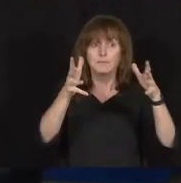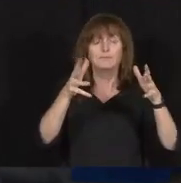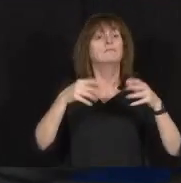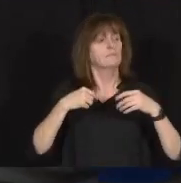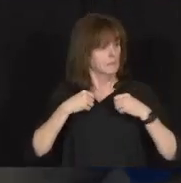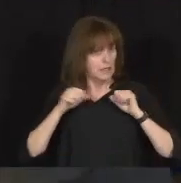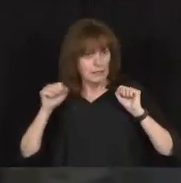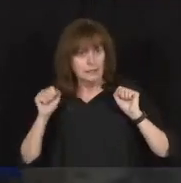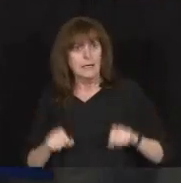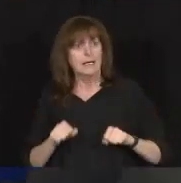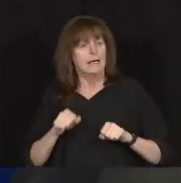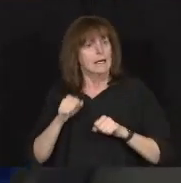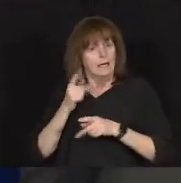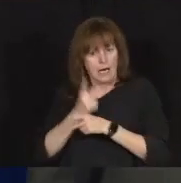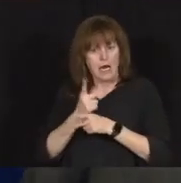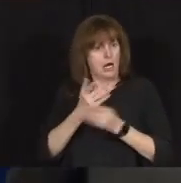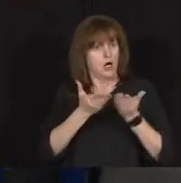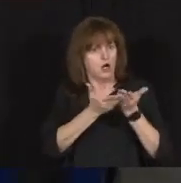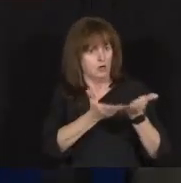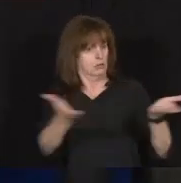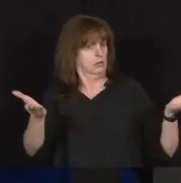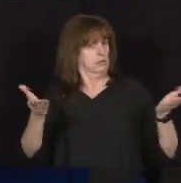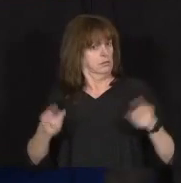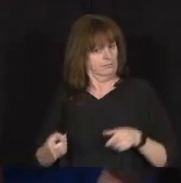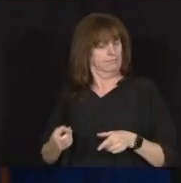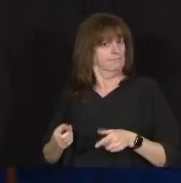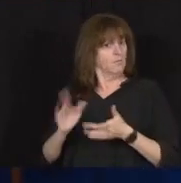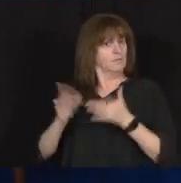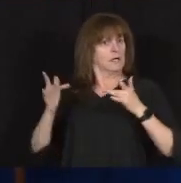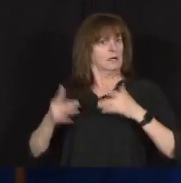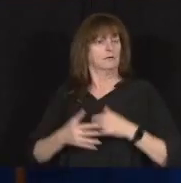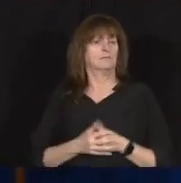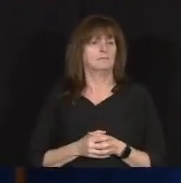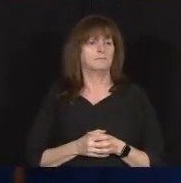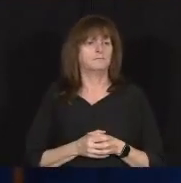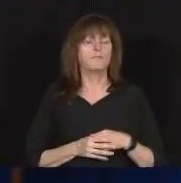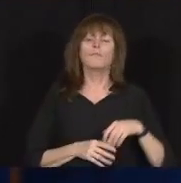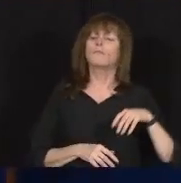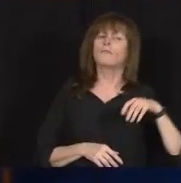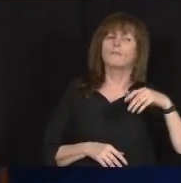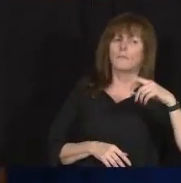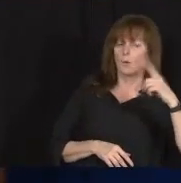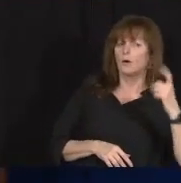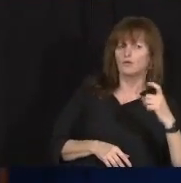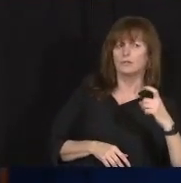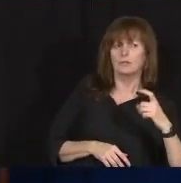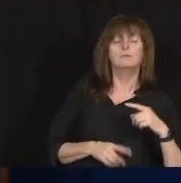Next question please go ahead.